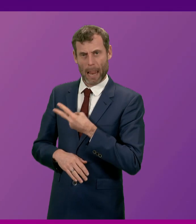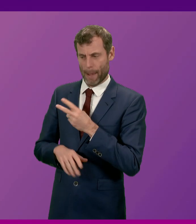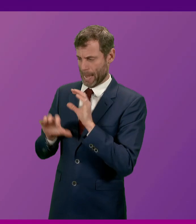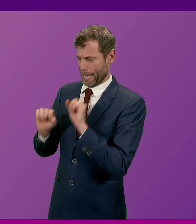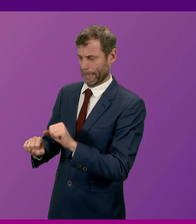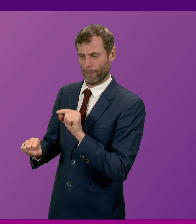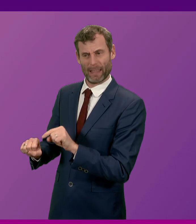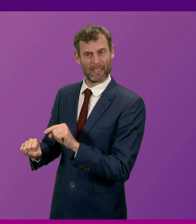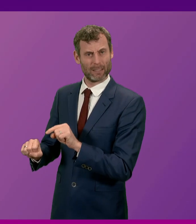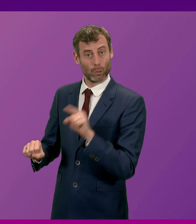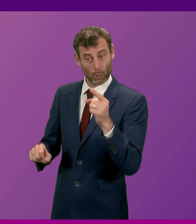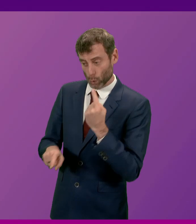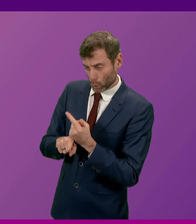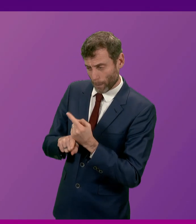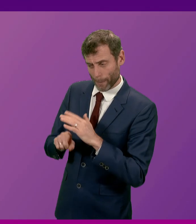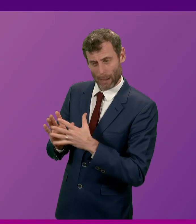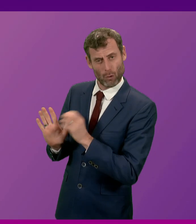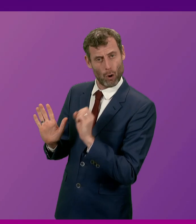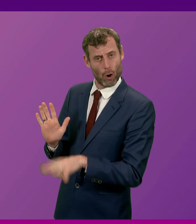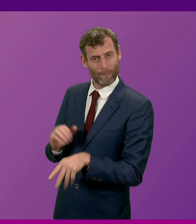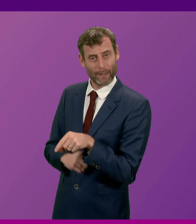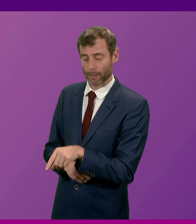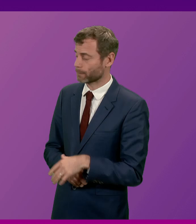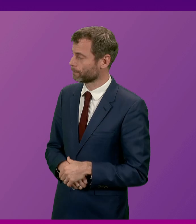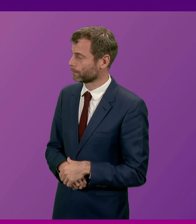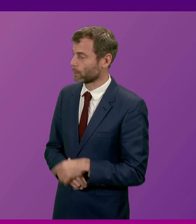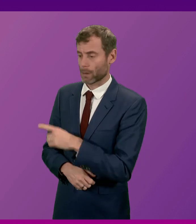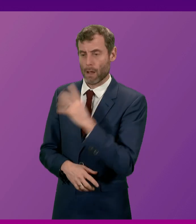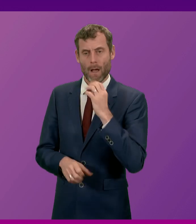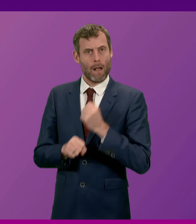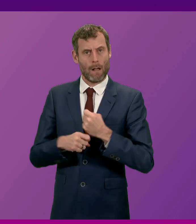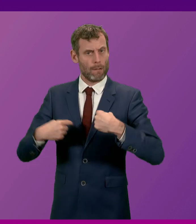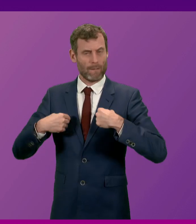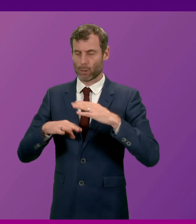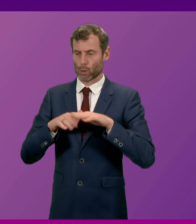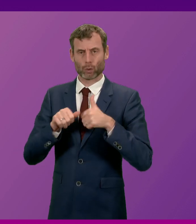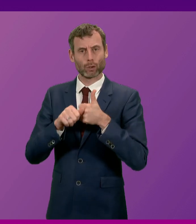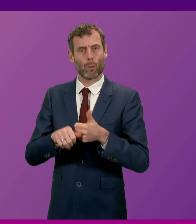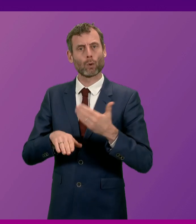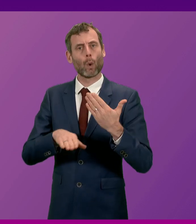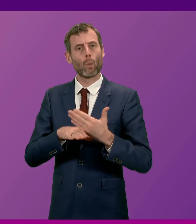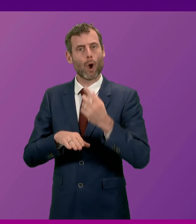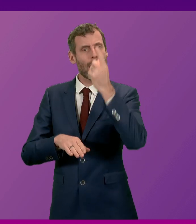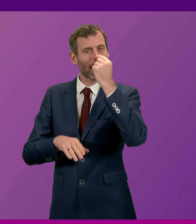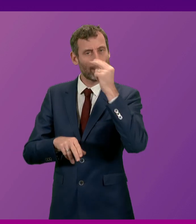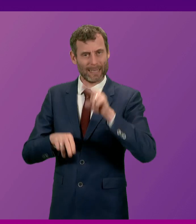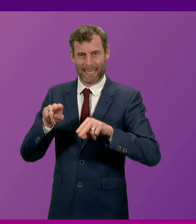The Scottish Government does not support the changes that are being made to the work capability assessment. We will take forward dialogue and engagement with the